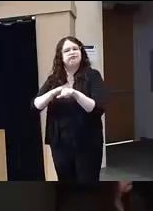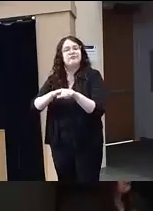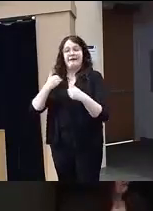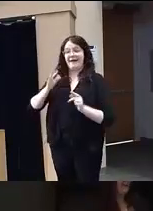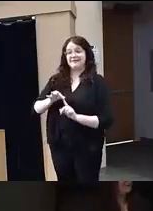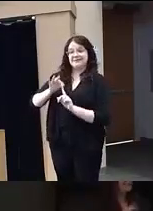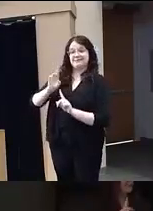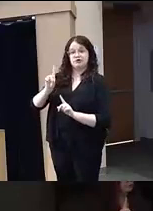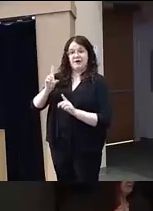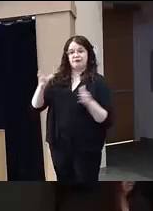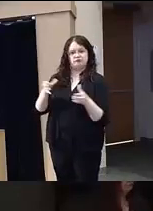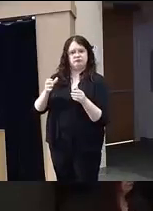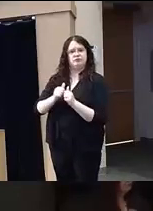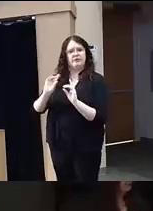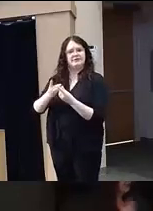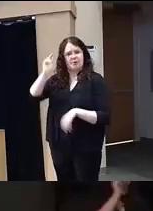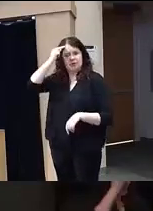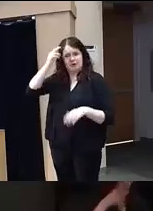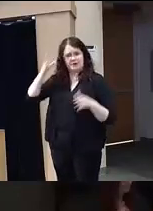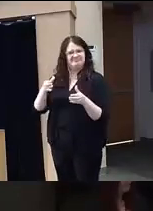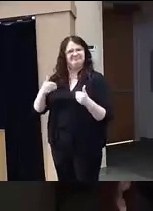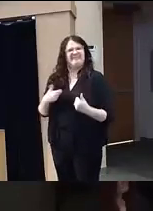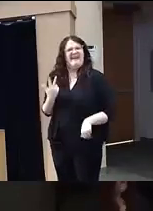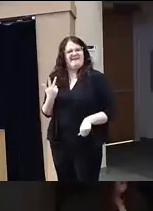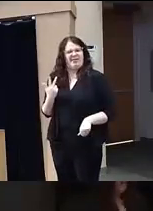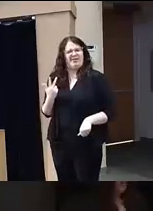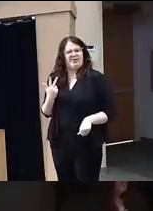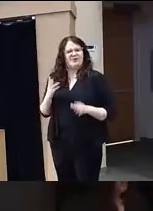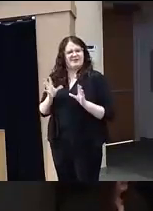with the Department of Neurology we have three sessions over the course of this year that reflect